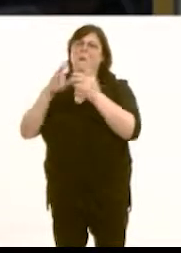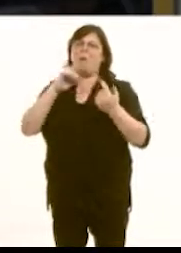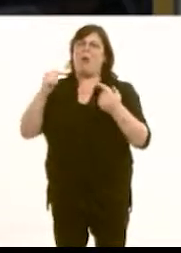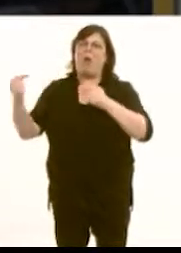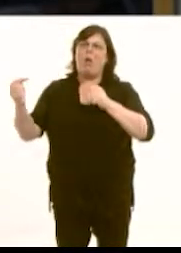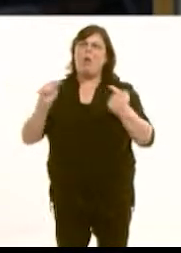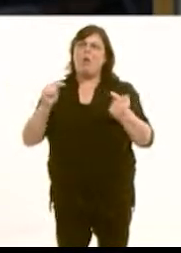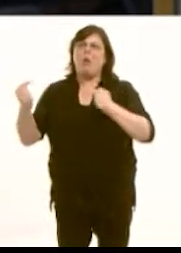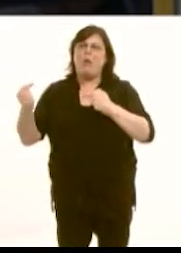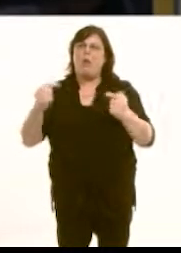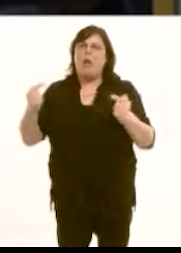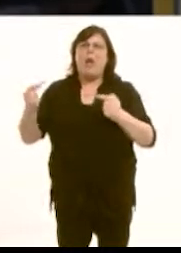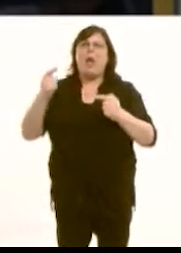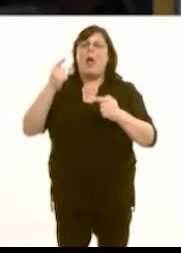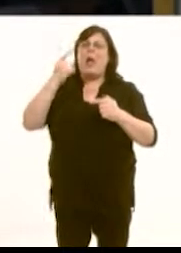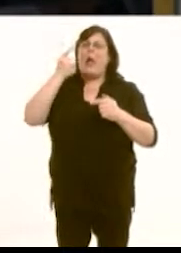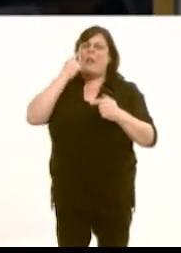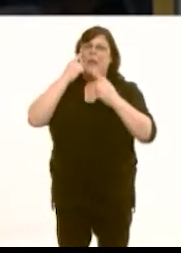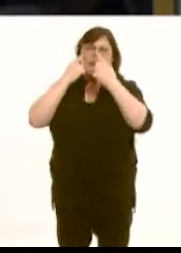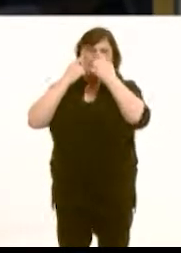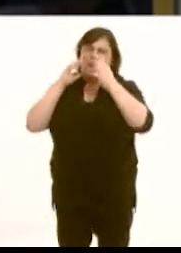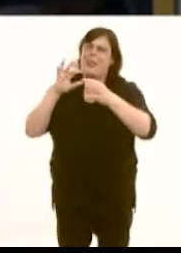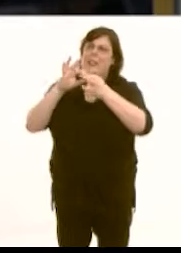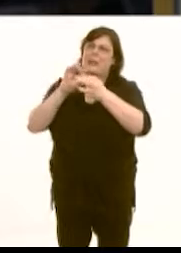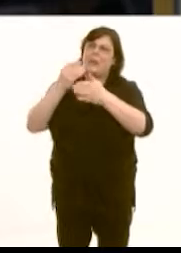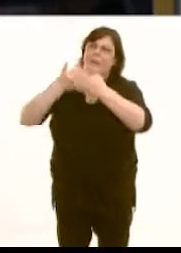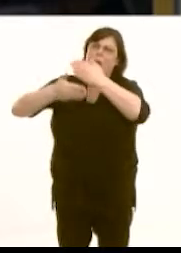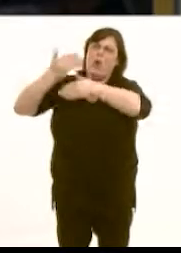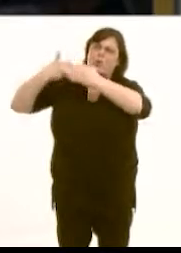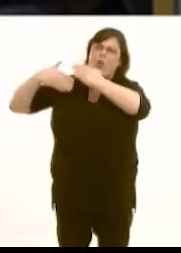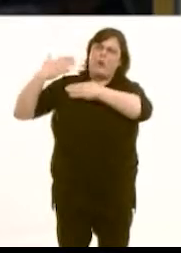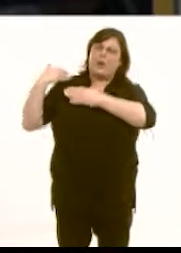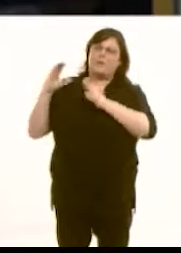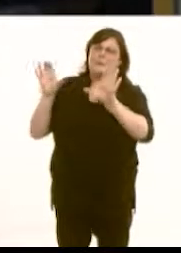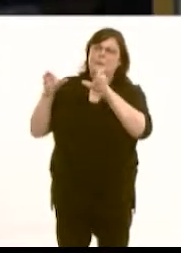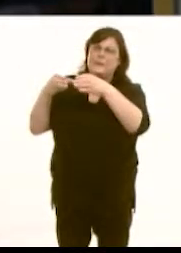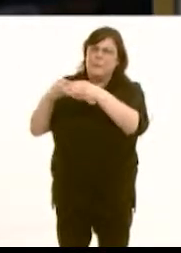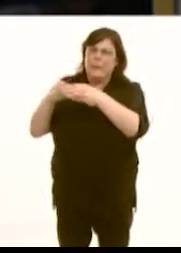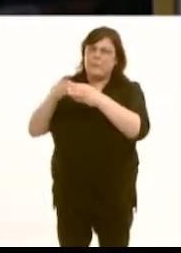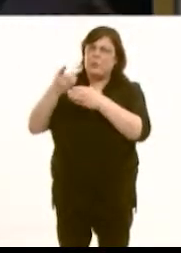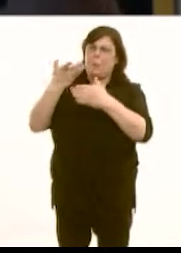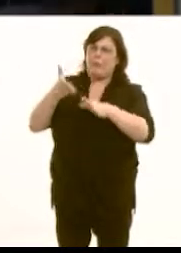I think itís the historical part of the department that you would be talking to in terms of that estate.